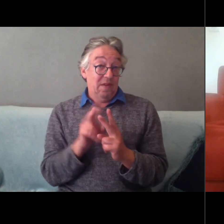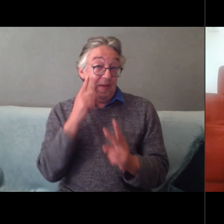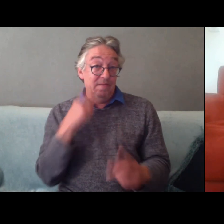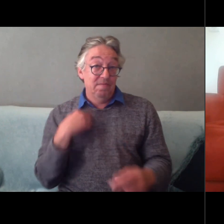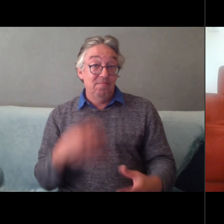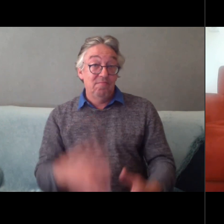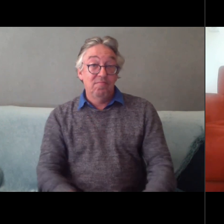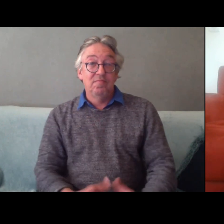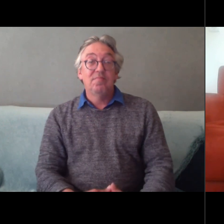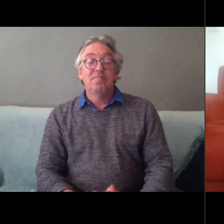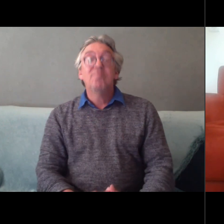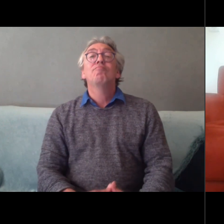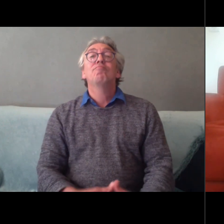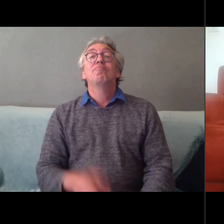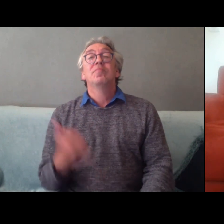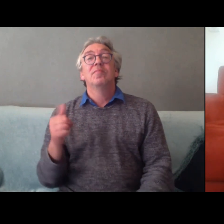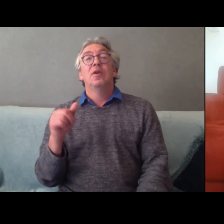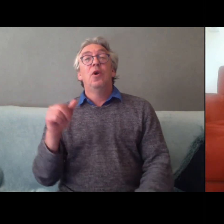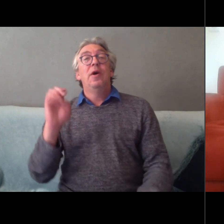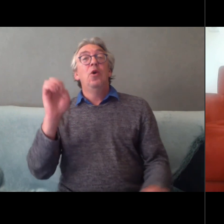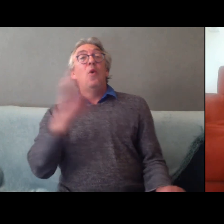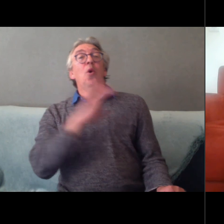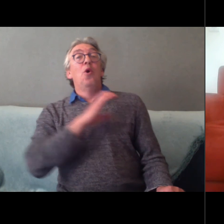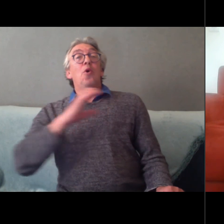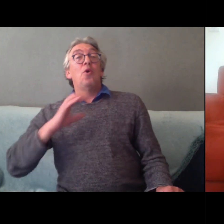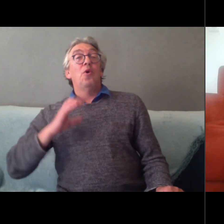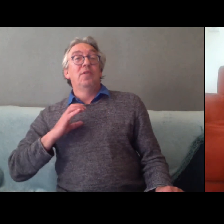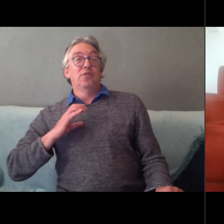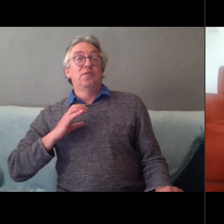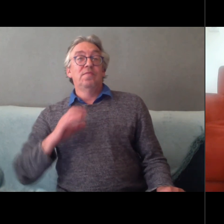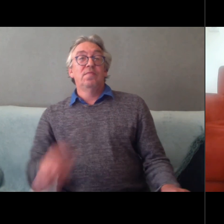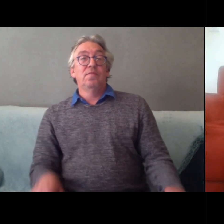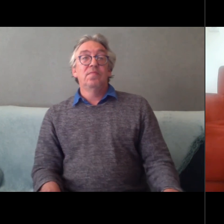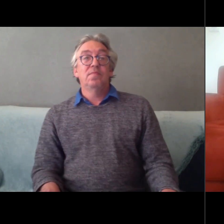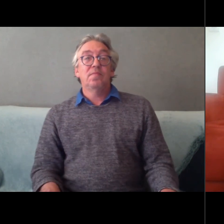Okay. Well that's a good question.